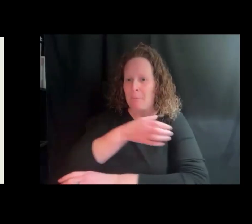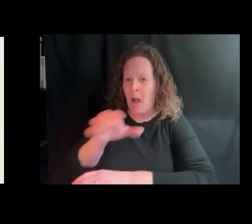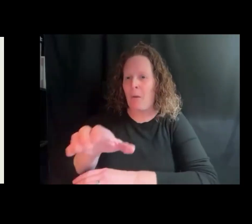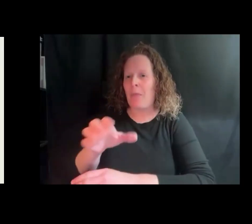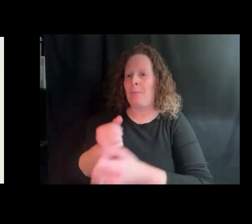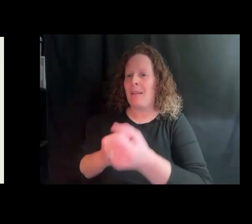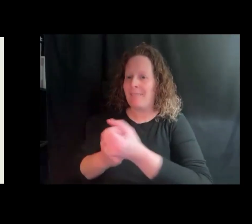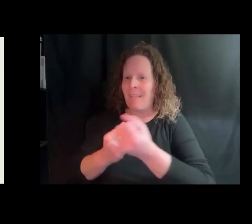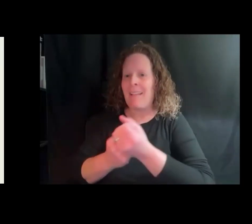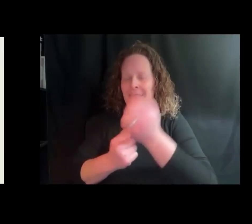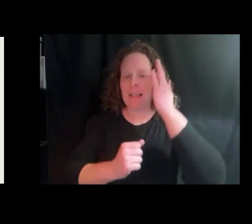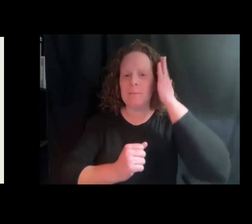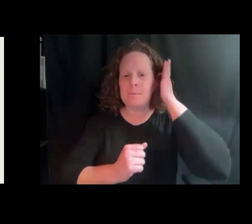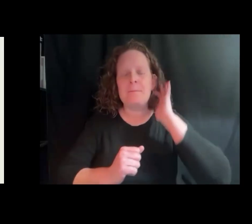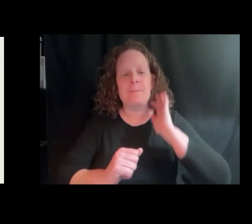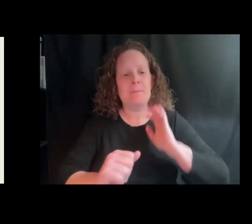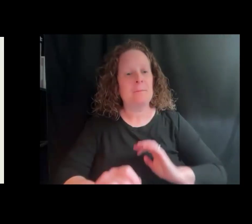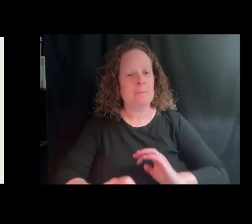railroaded when they go out into the world